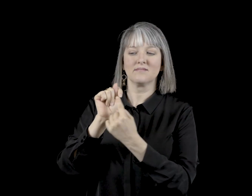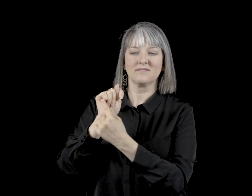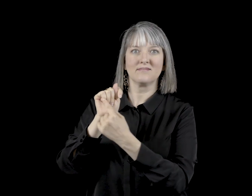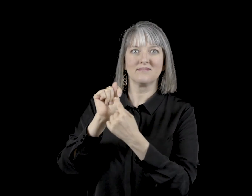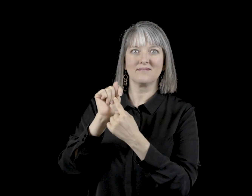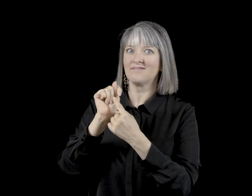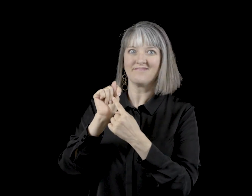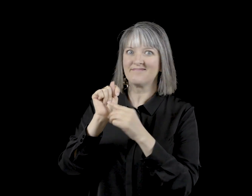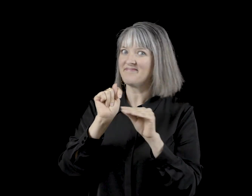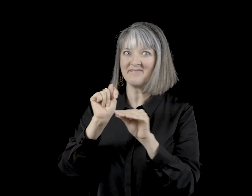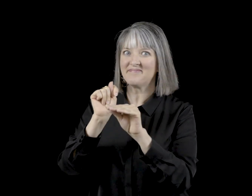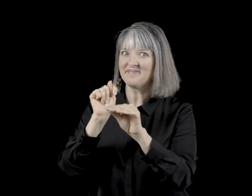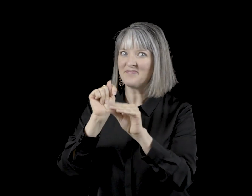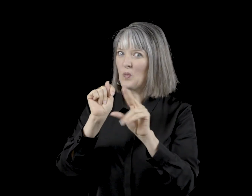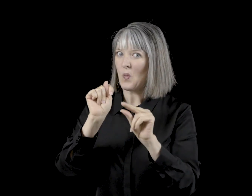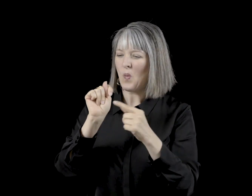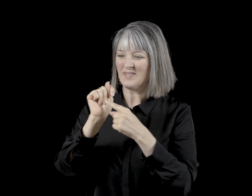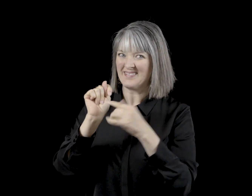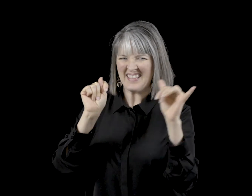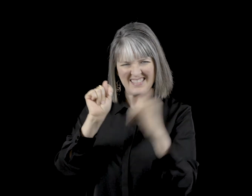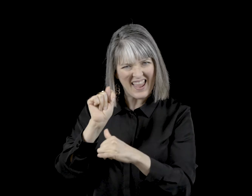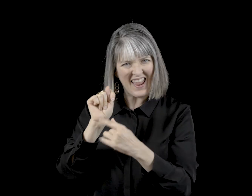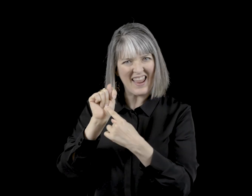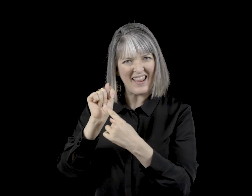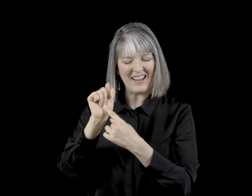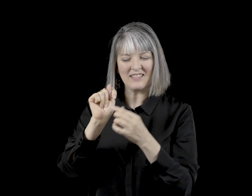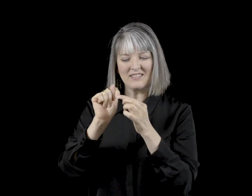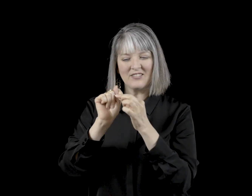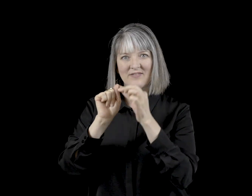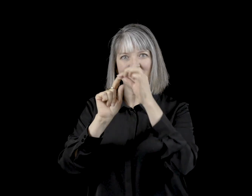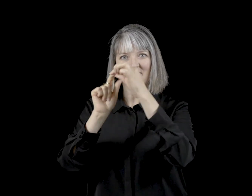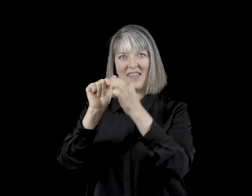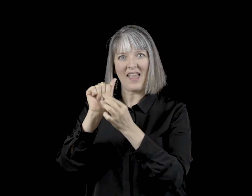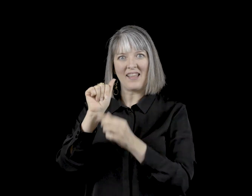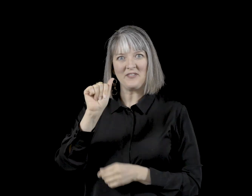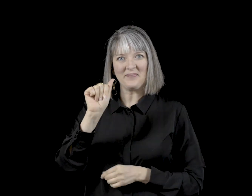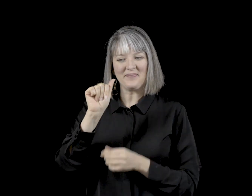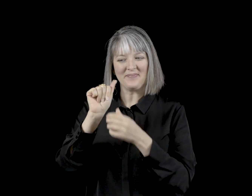The remaining fingers stayed fixed in place. I replaced the index finger only back to the A letter.